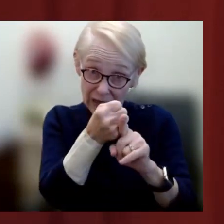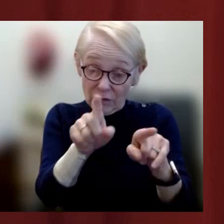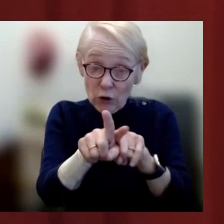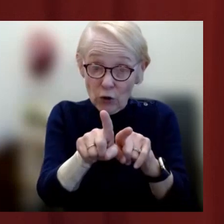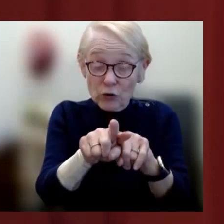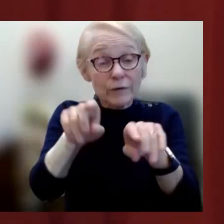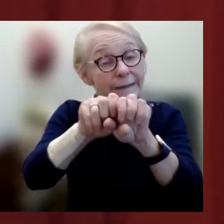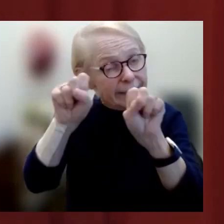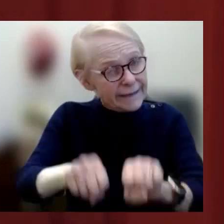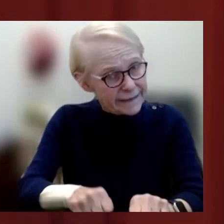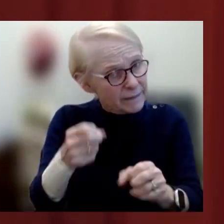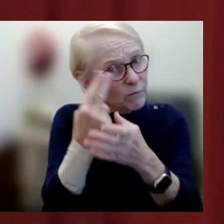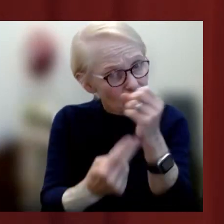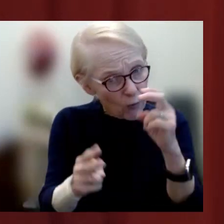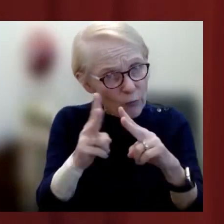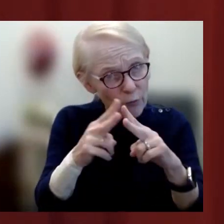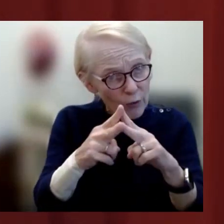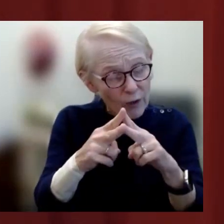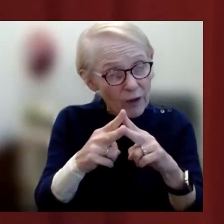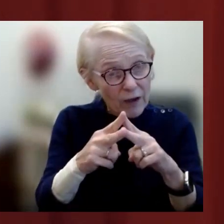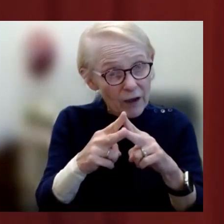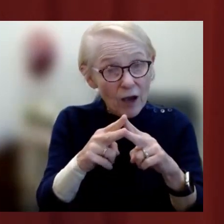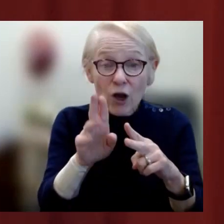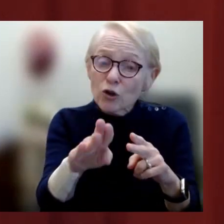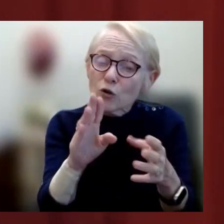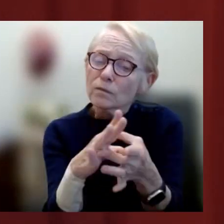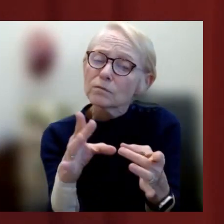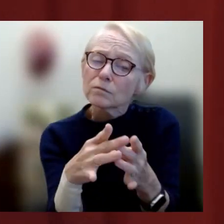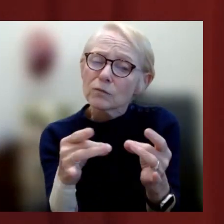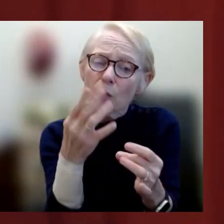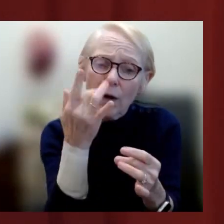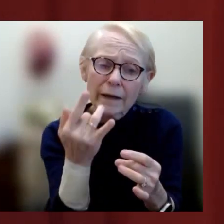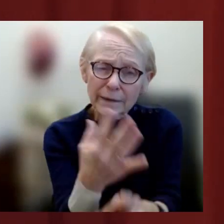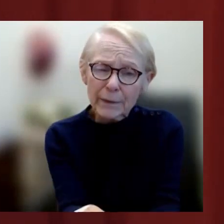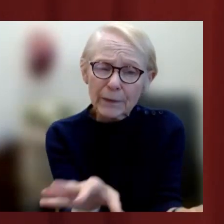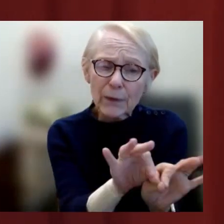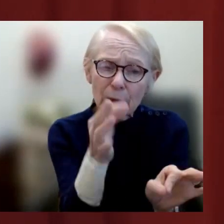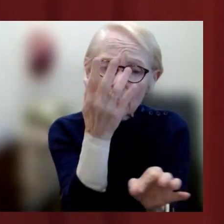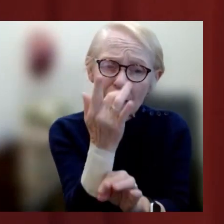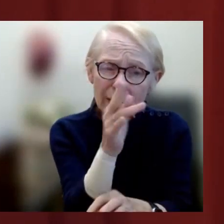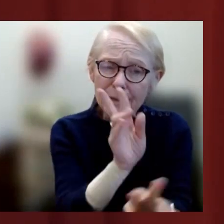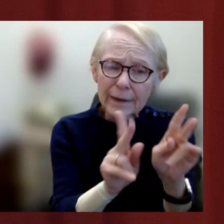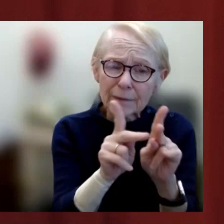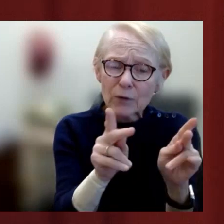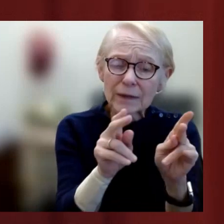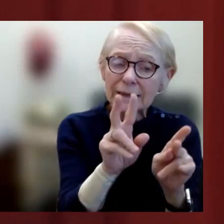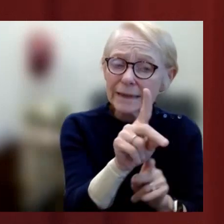services in your own words why is it important that people with disabilities learn to advocate